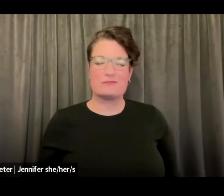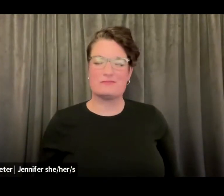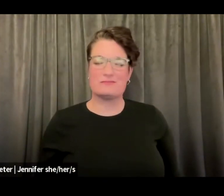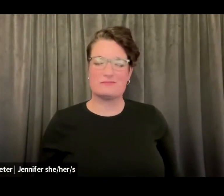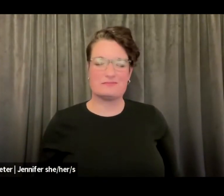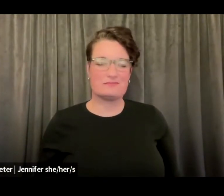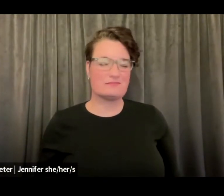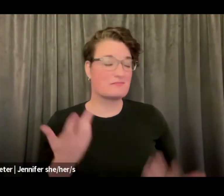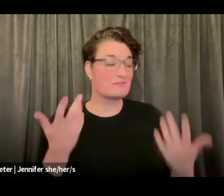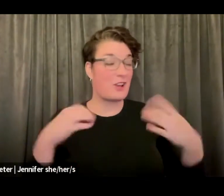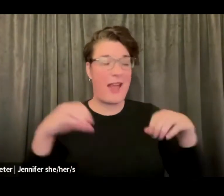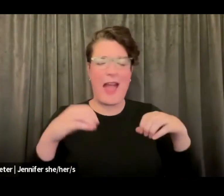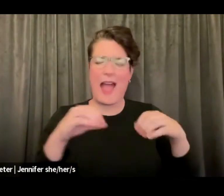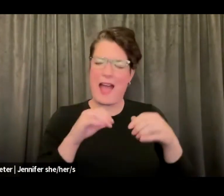Or acts of justice